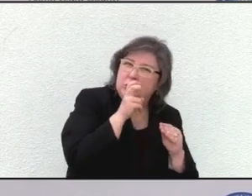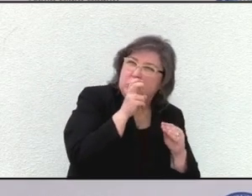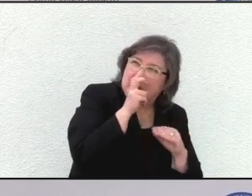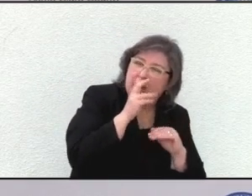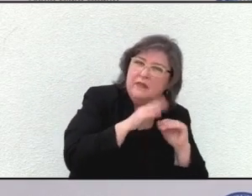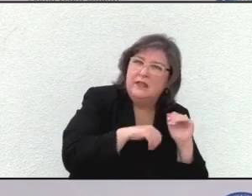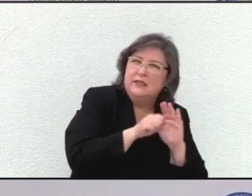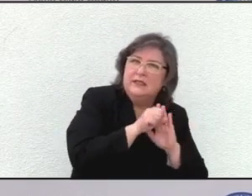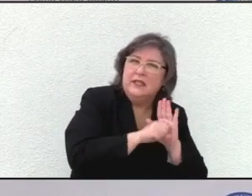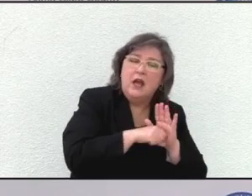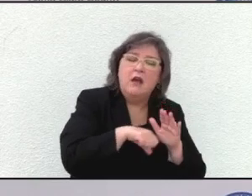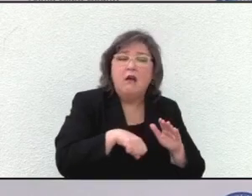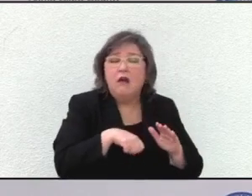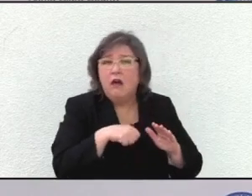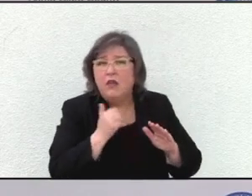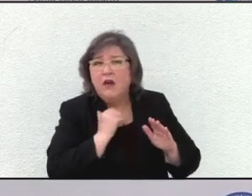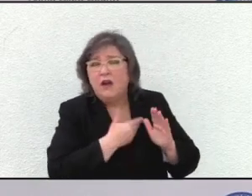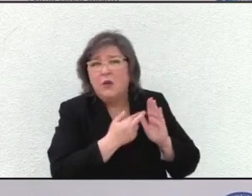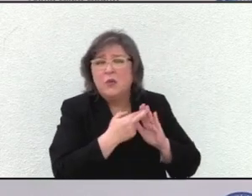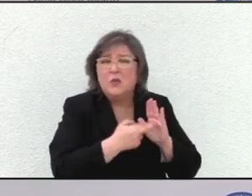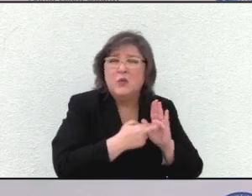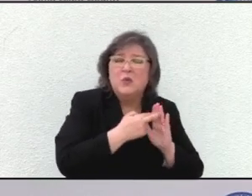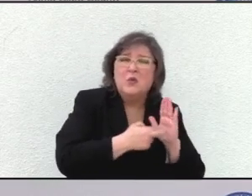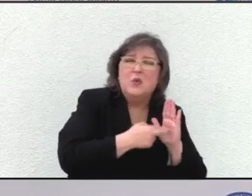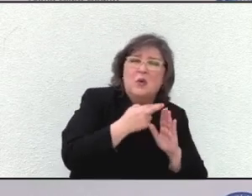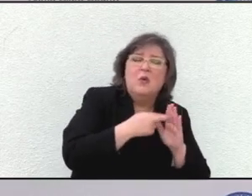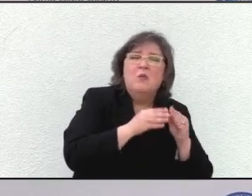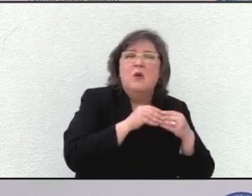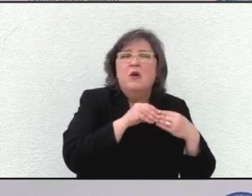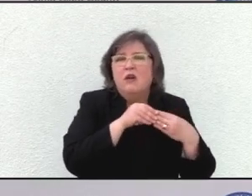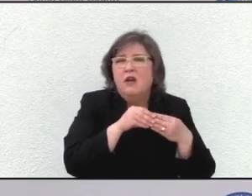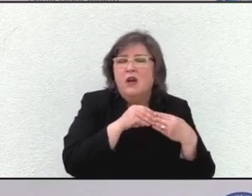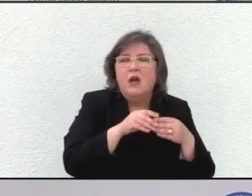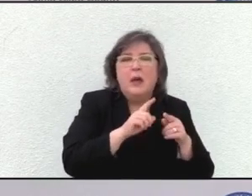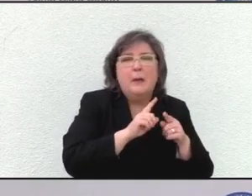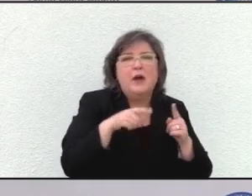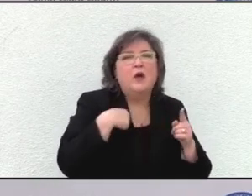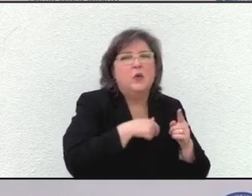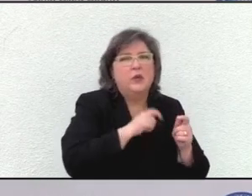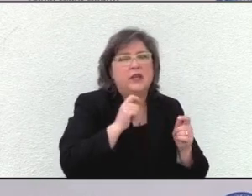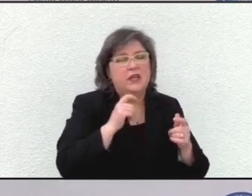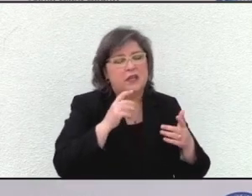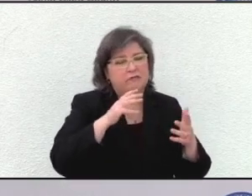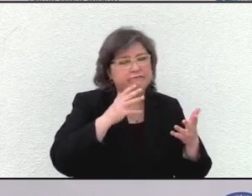are now adjusting our approach to enable us to focus a hundred percent of our energy on